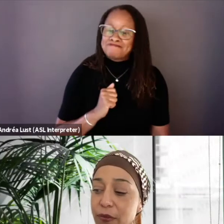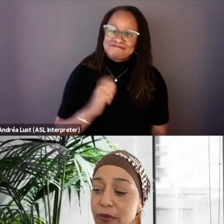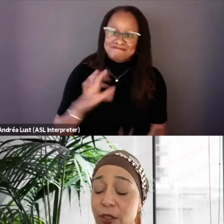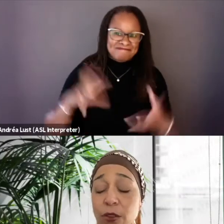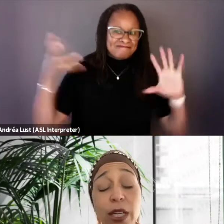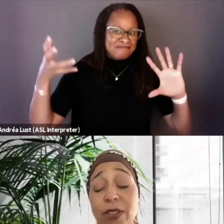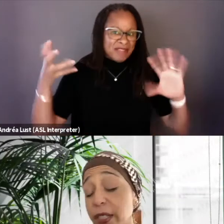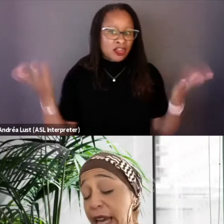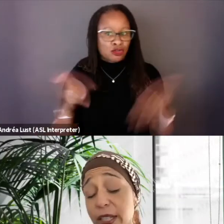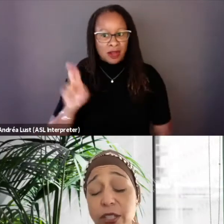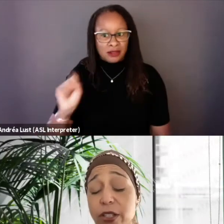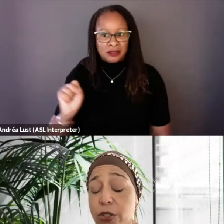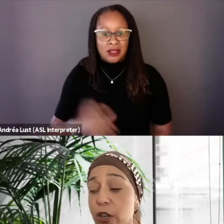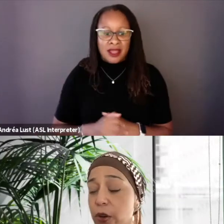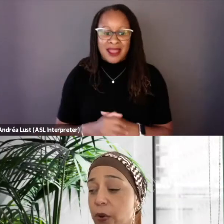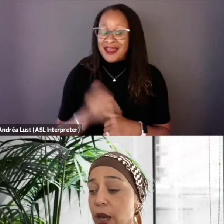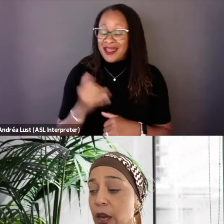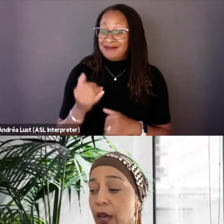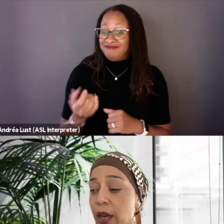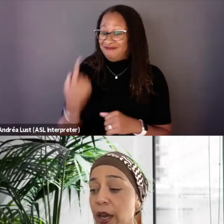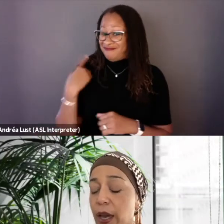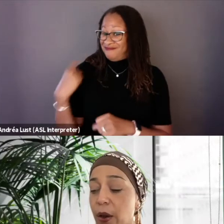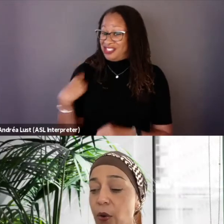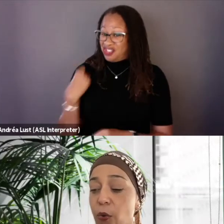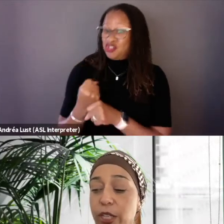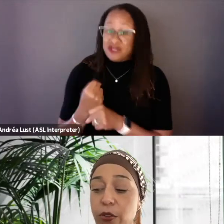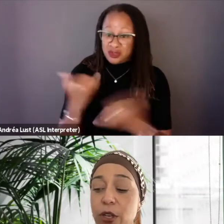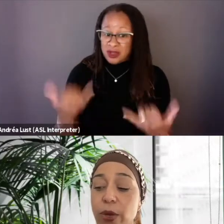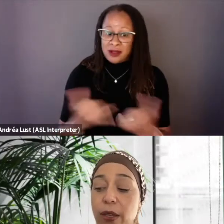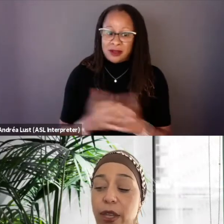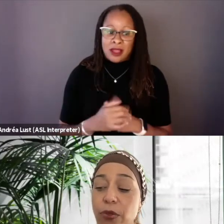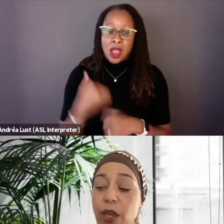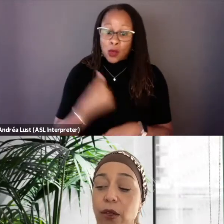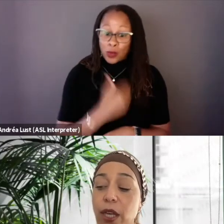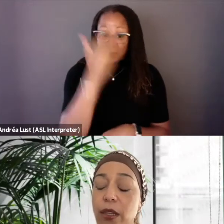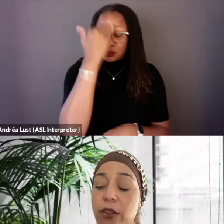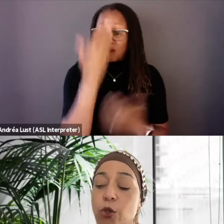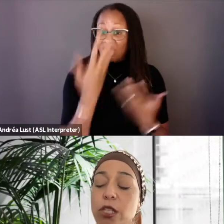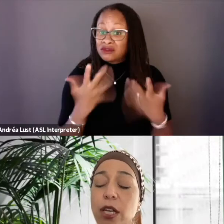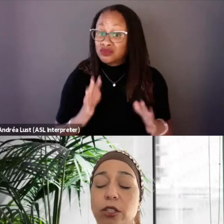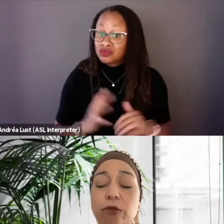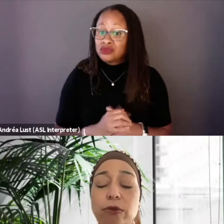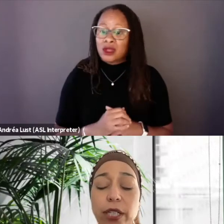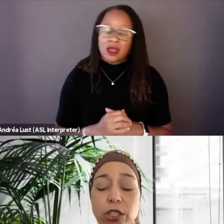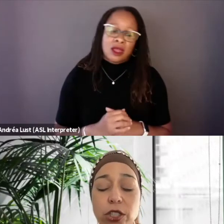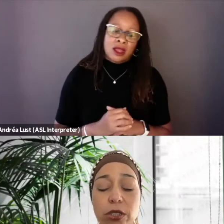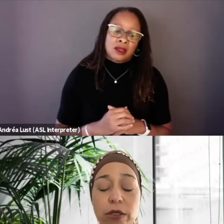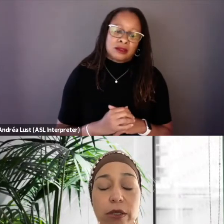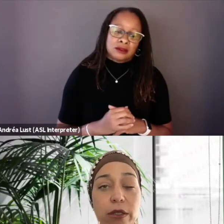even the last year. So we knew that there was such a rich amount of stories.